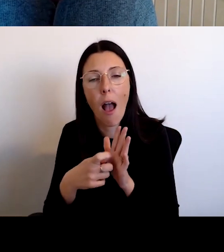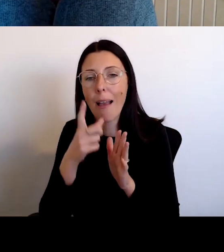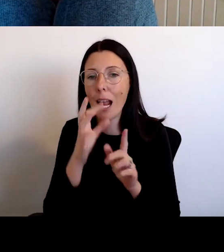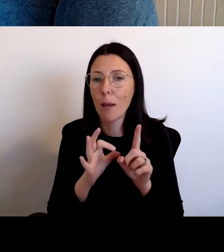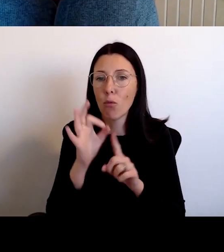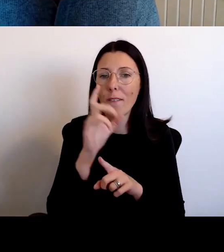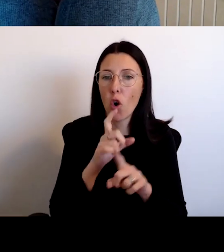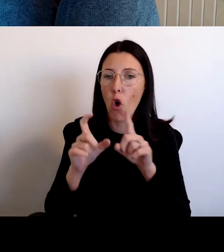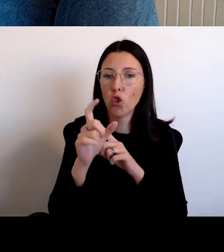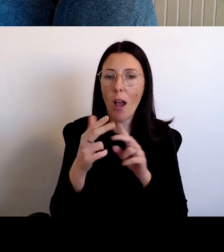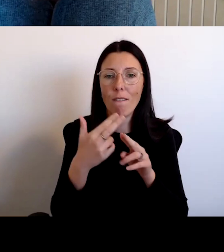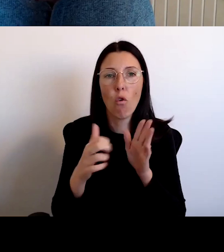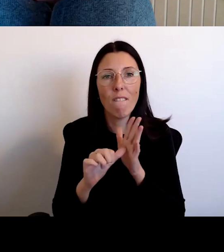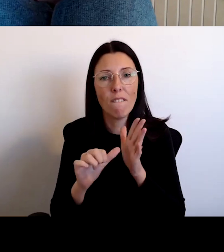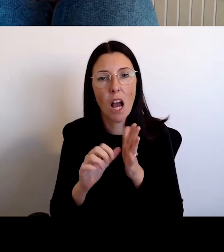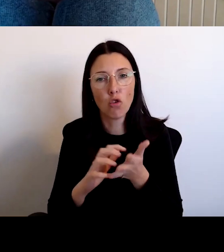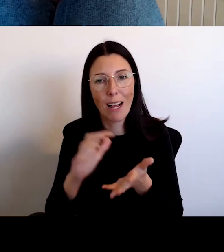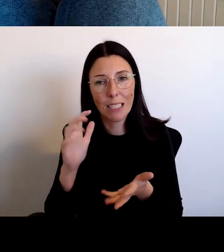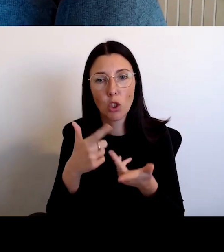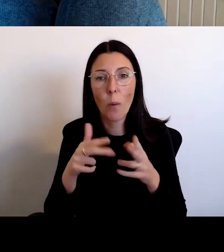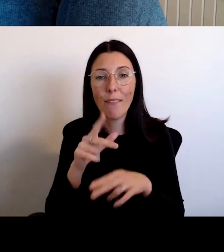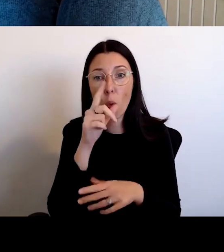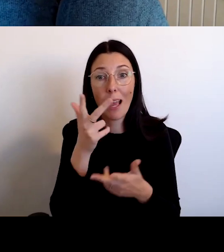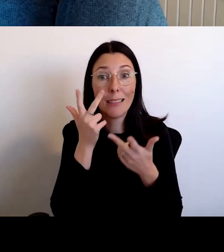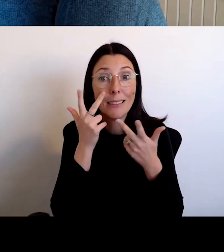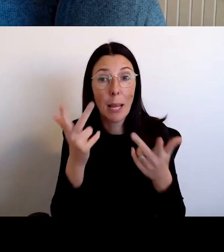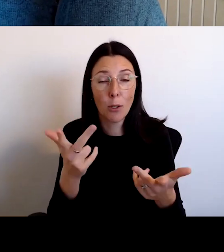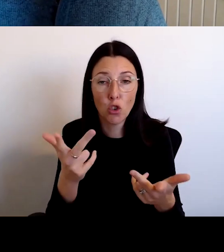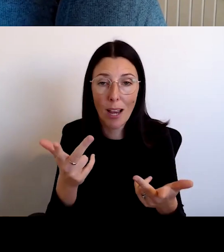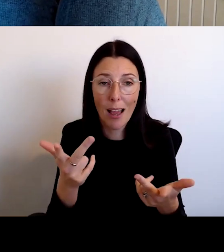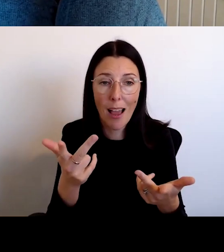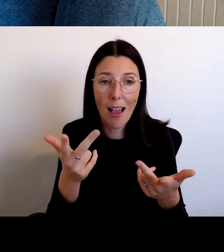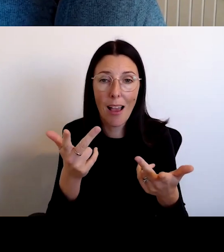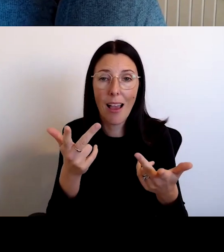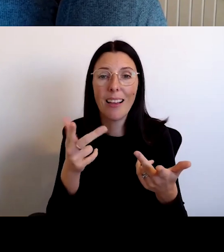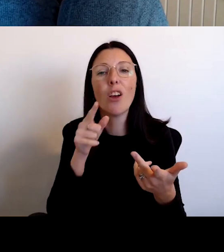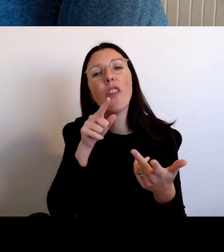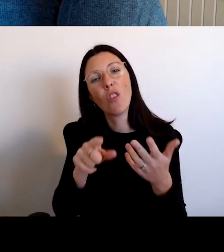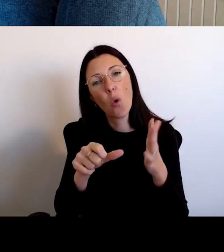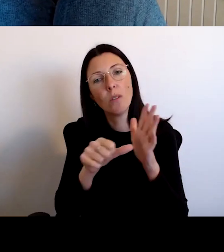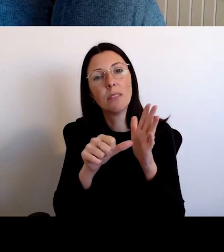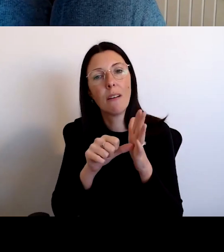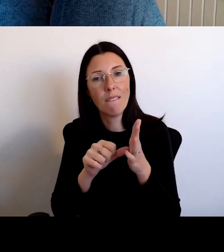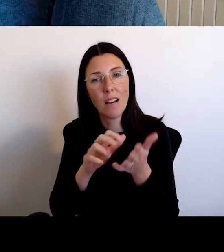demonstrate that, they are the fundraising campaigns that really have great success.